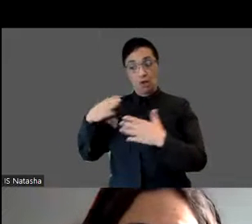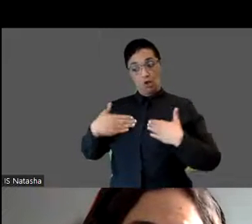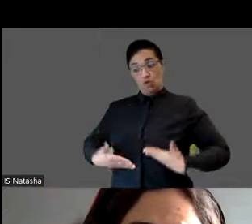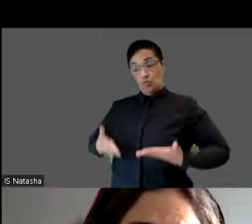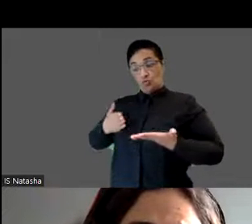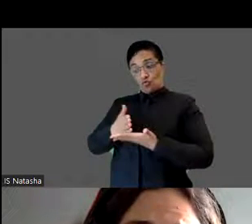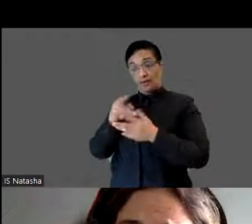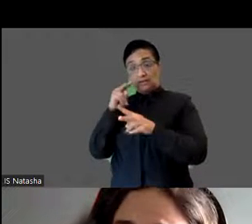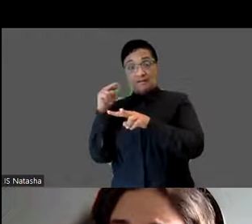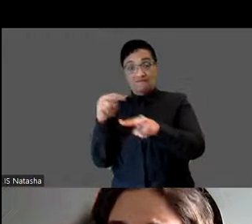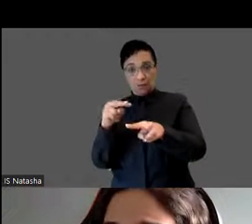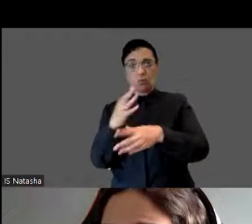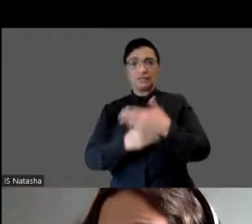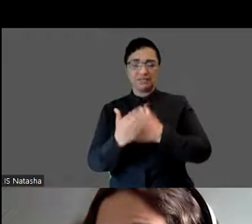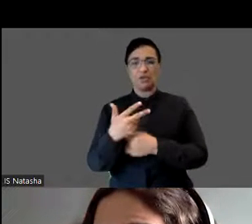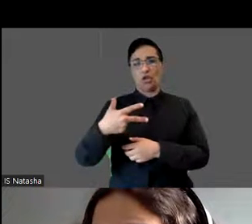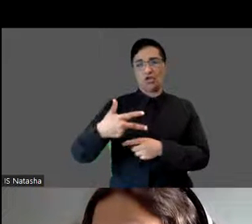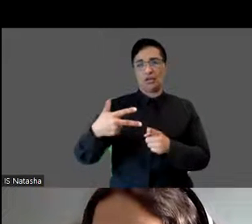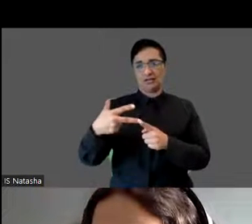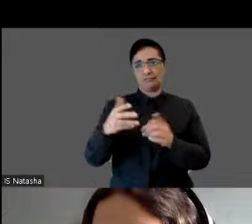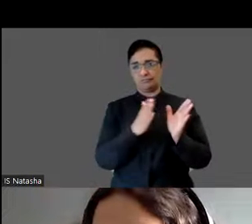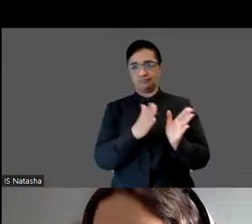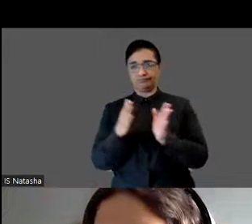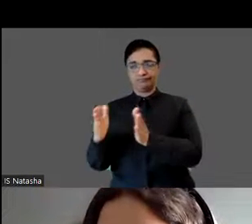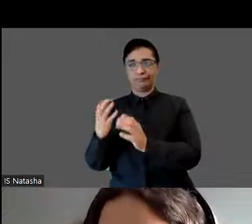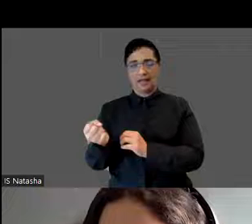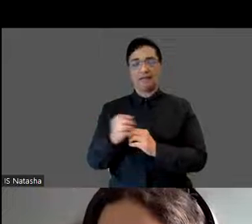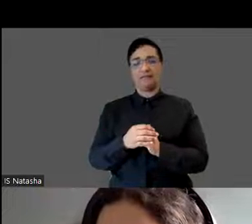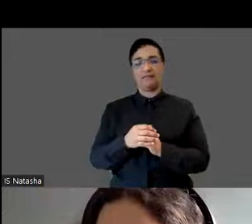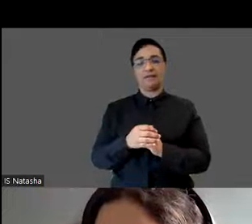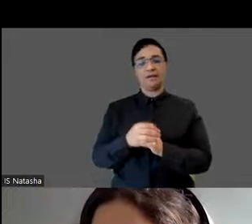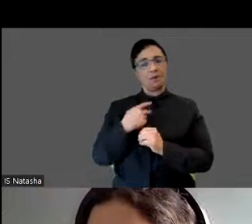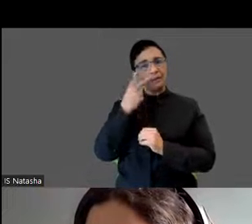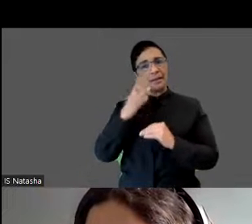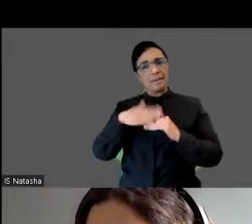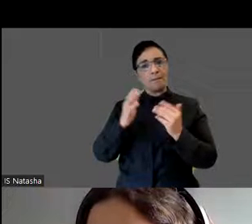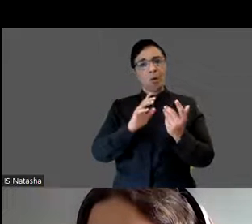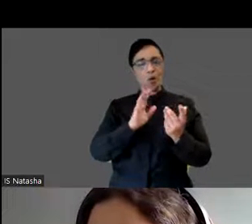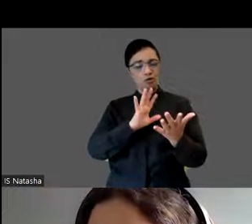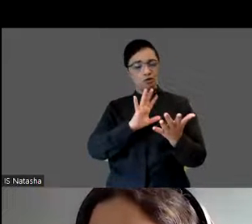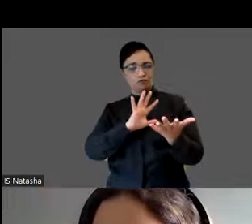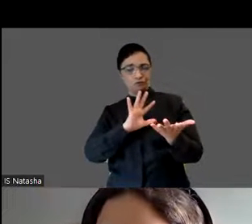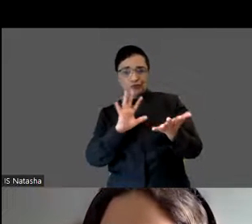So, the fact that we have this growing in evolution of the definitions of disability,